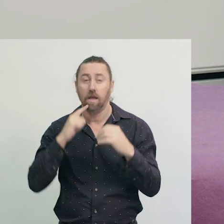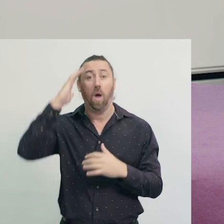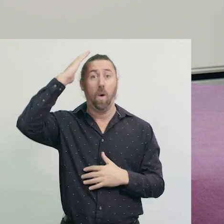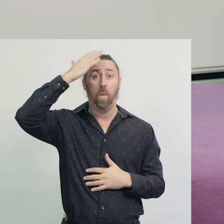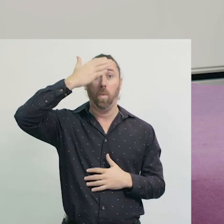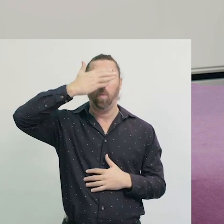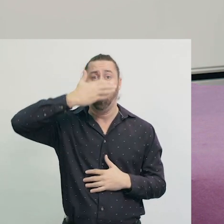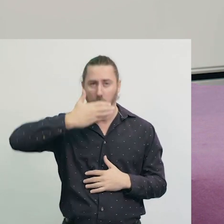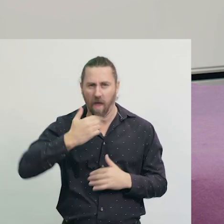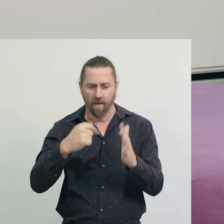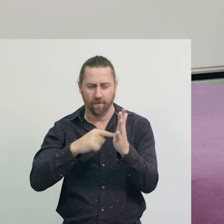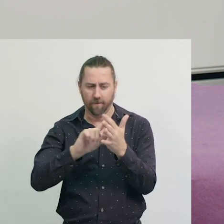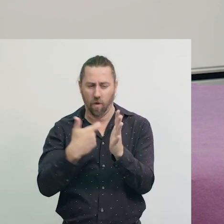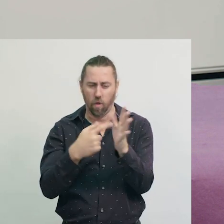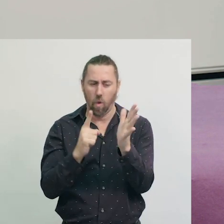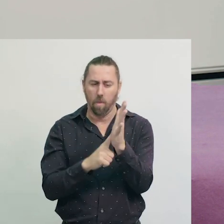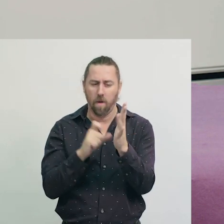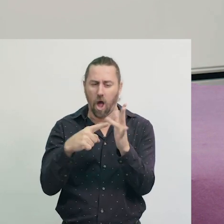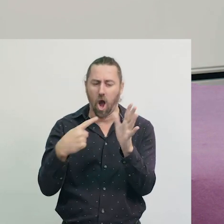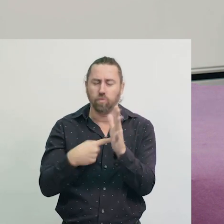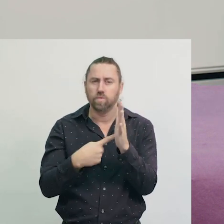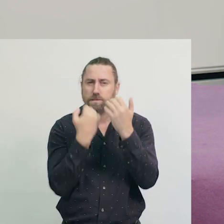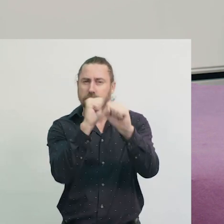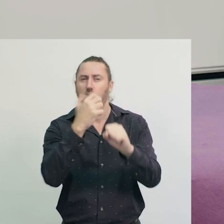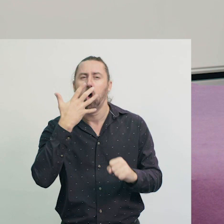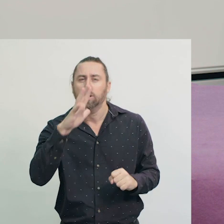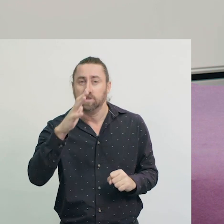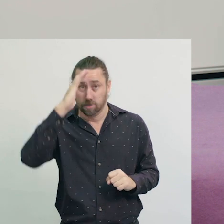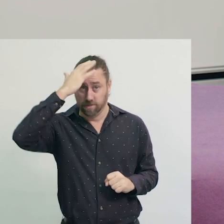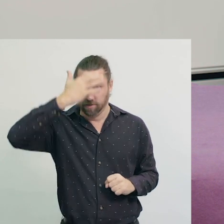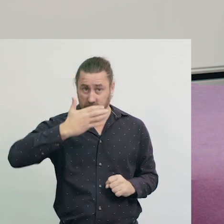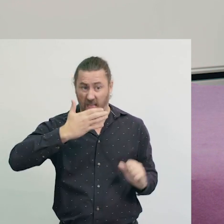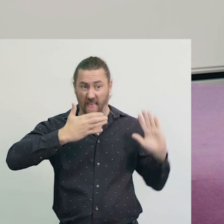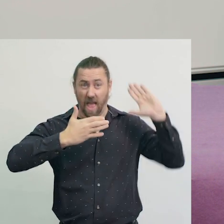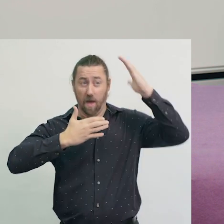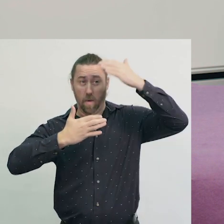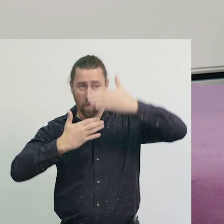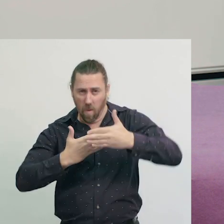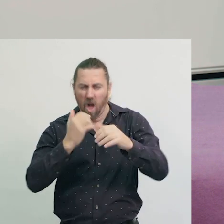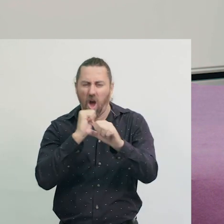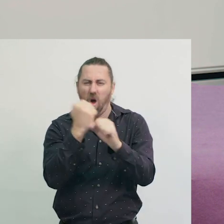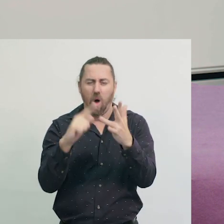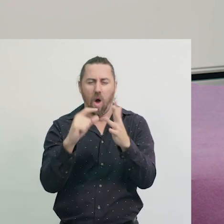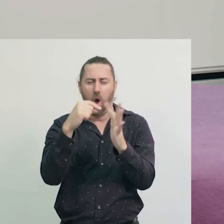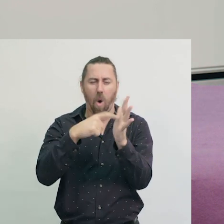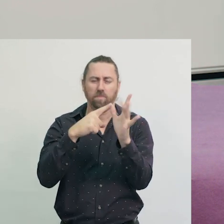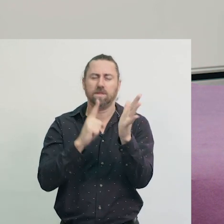One of the visors was covered with a thermal coating to protect against the heat, while the other was covered with a gold optical coating,